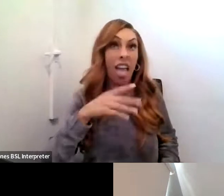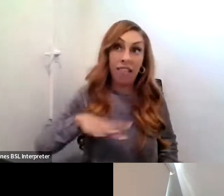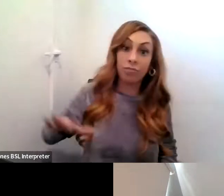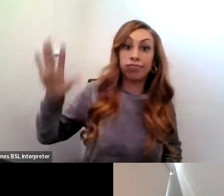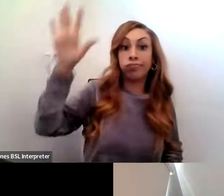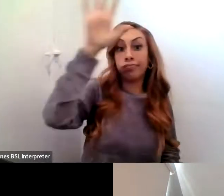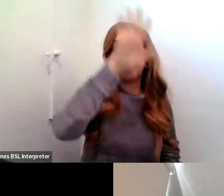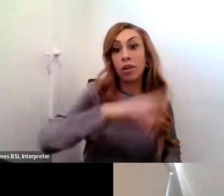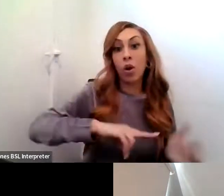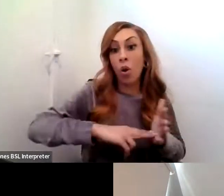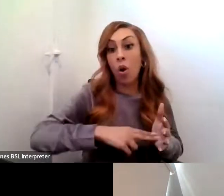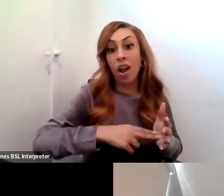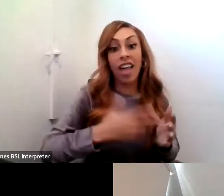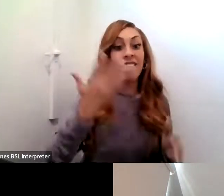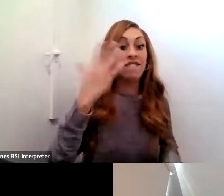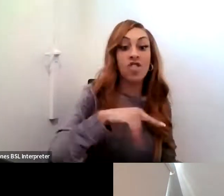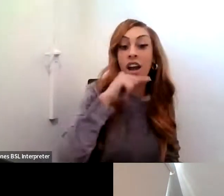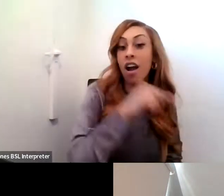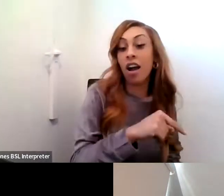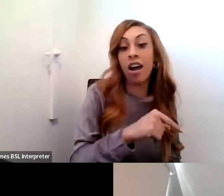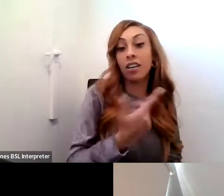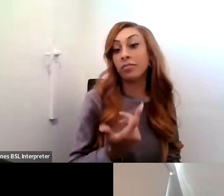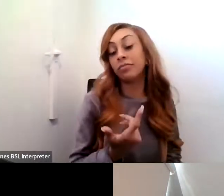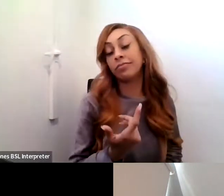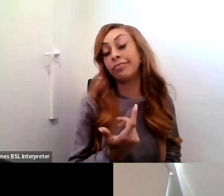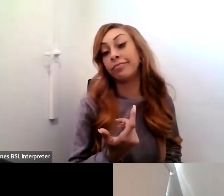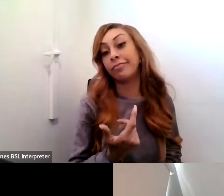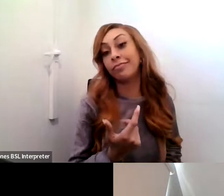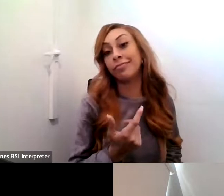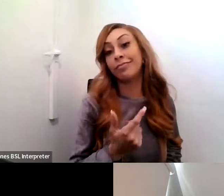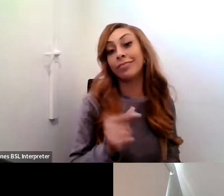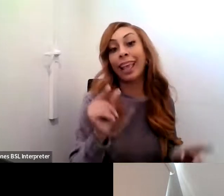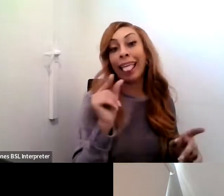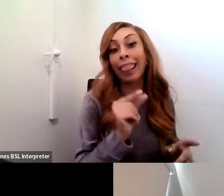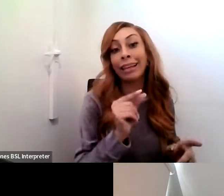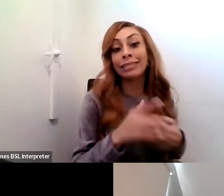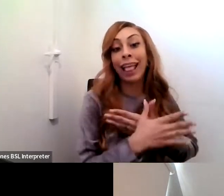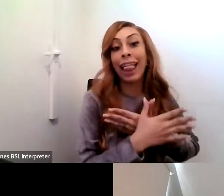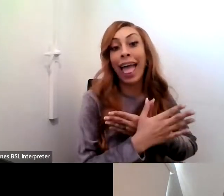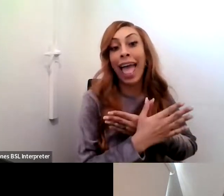ranging from organisations such as Little Angel Theatre,